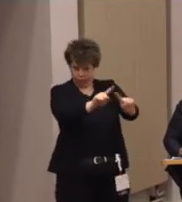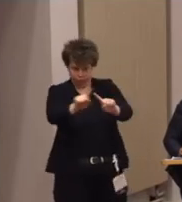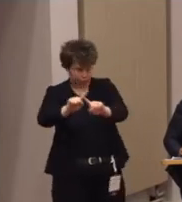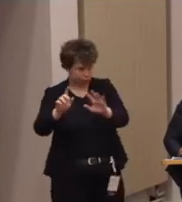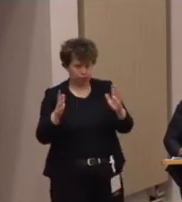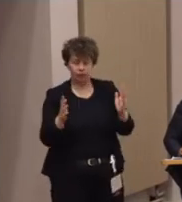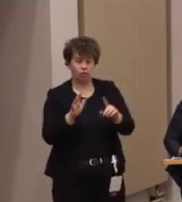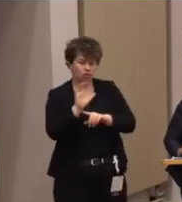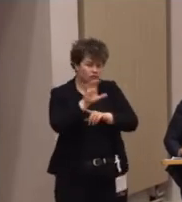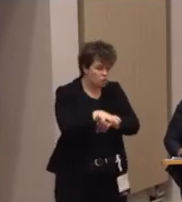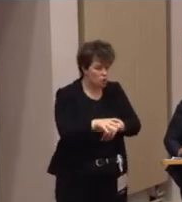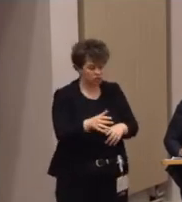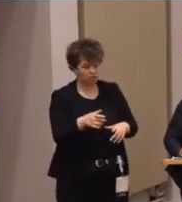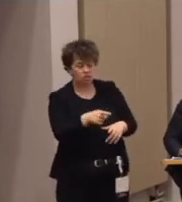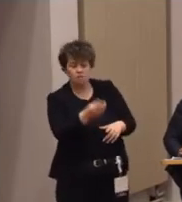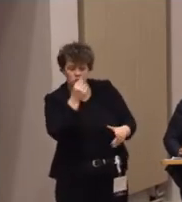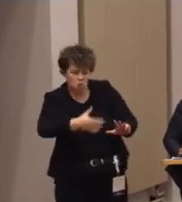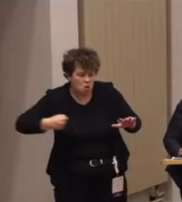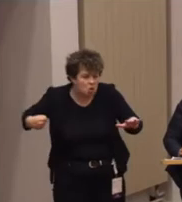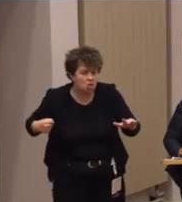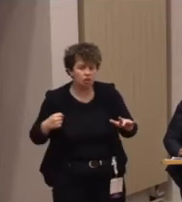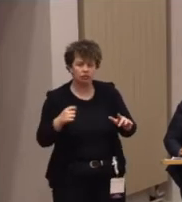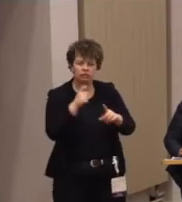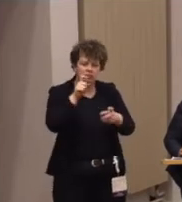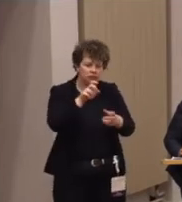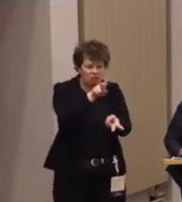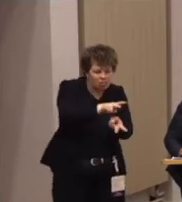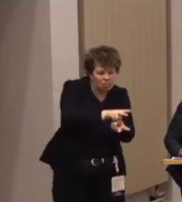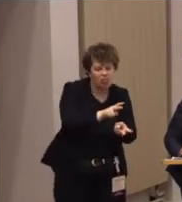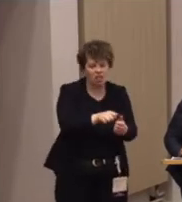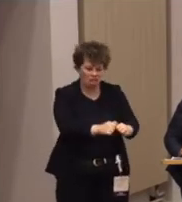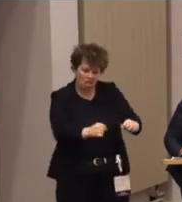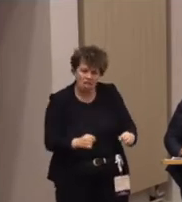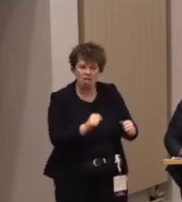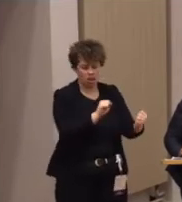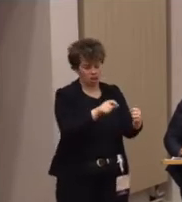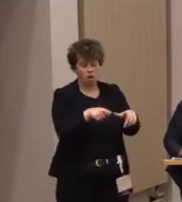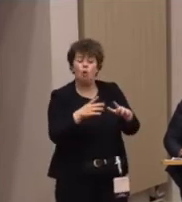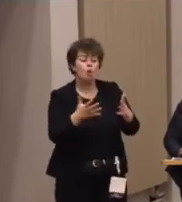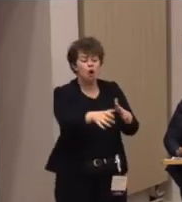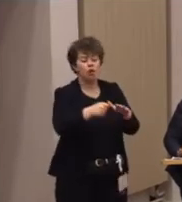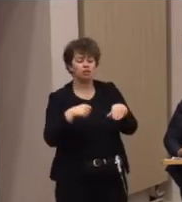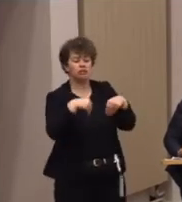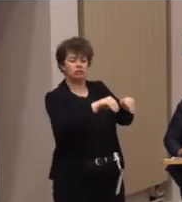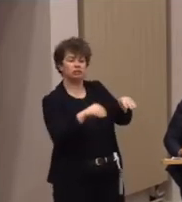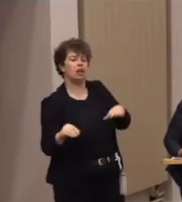conflict, forceful declarations, sexual violence and trafficking. Criminality, exploitations